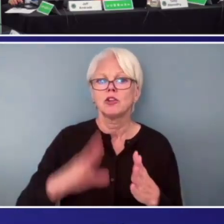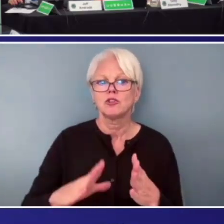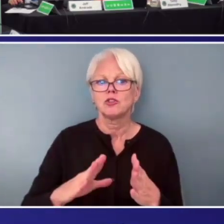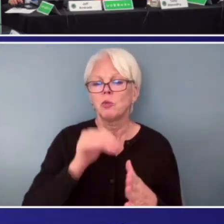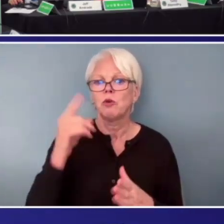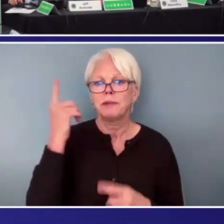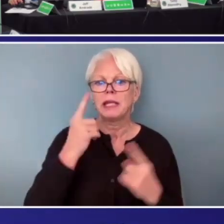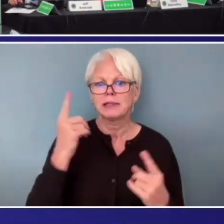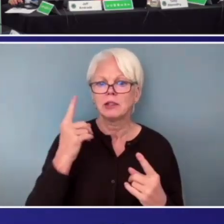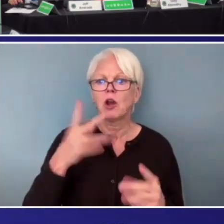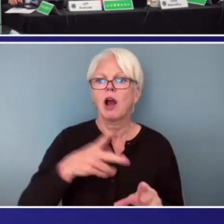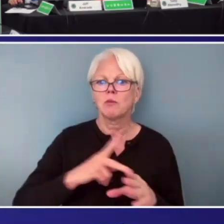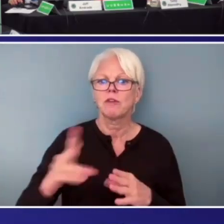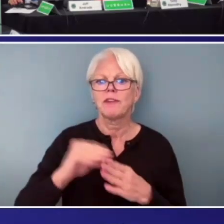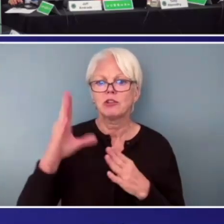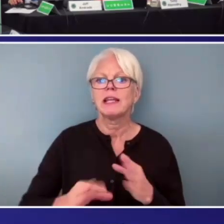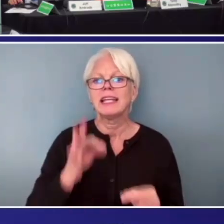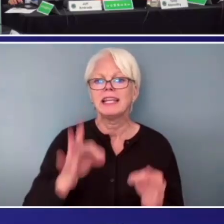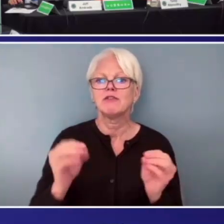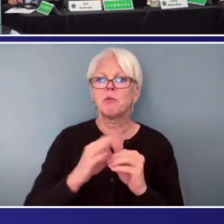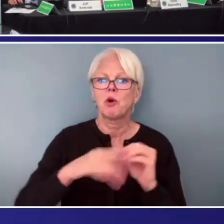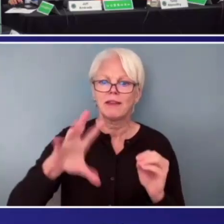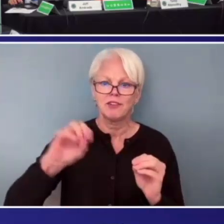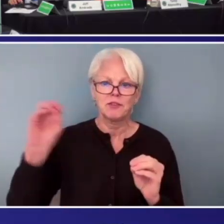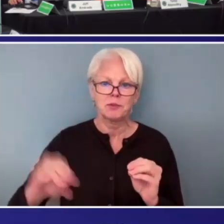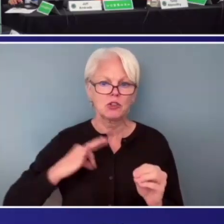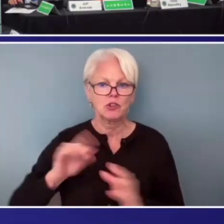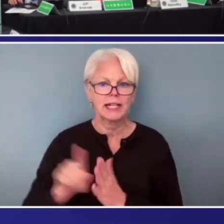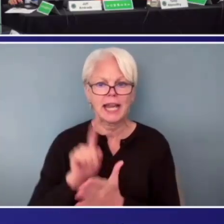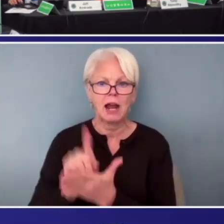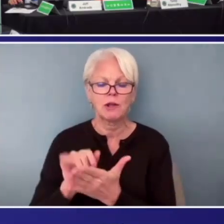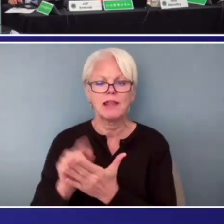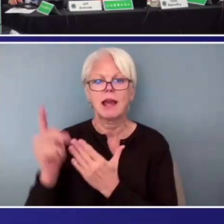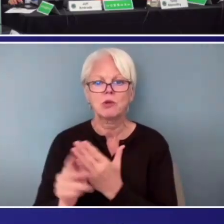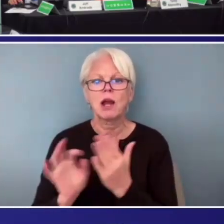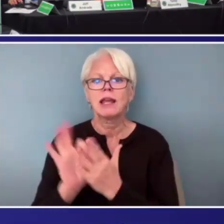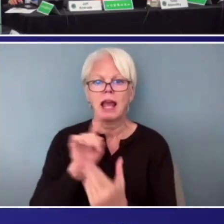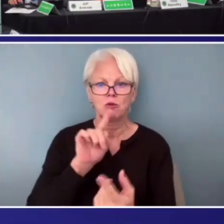professional student if more than 50% of the credit hours in that program count toward the professional degree.